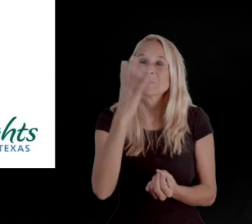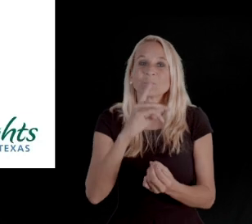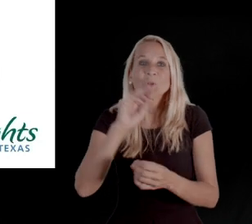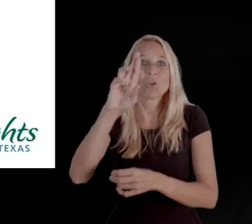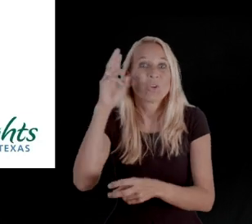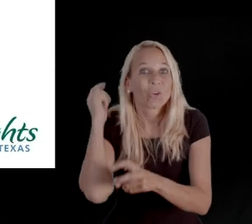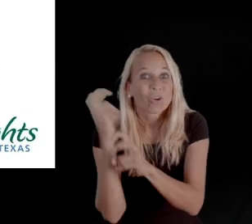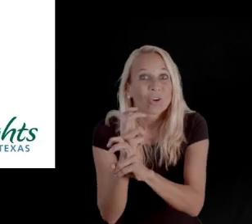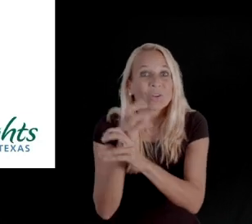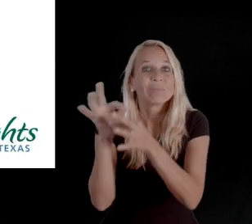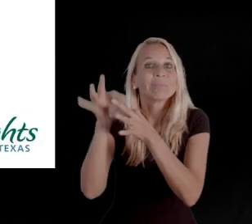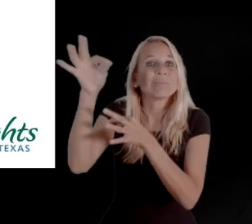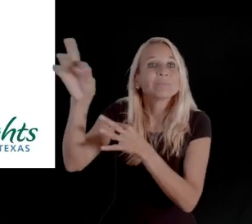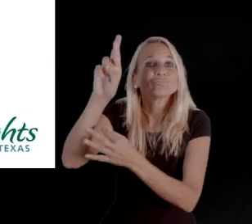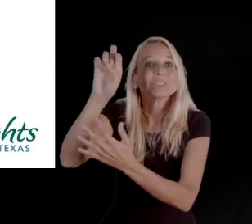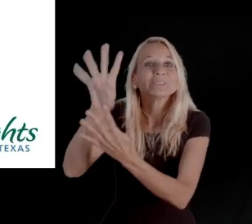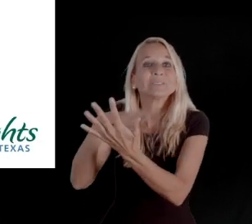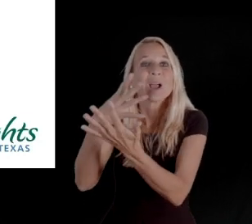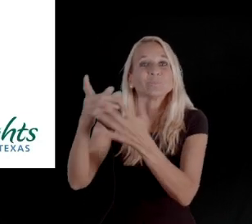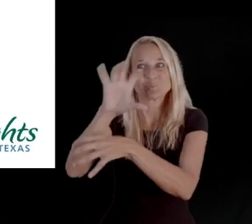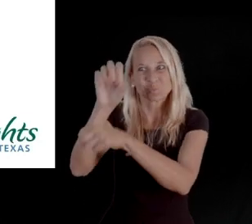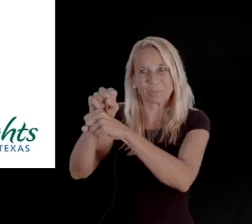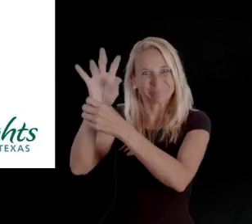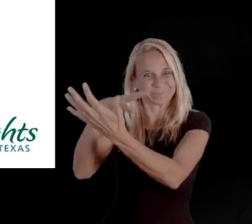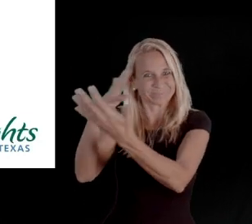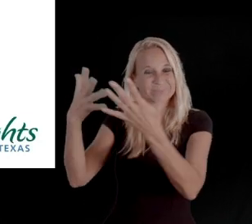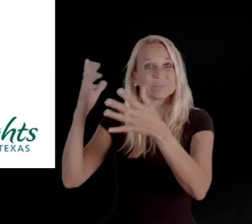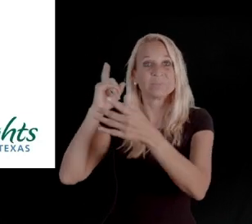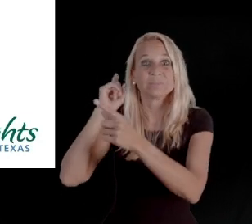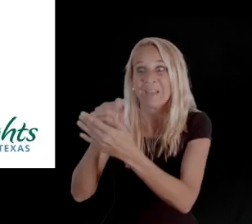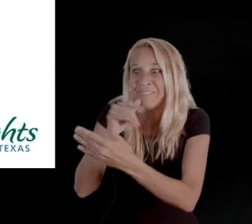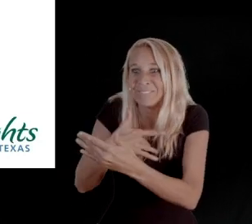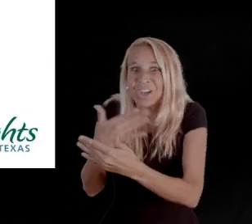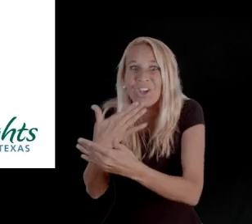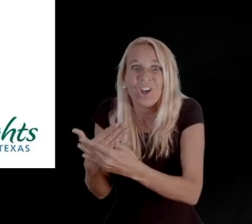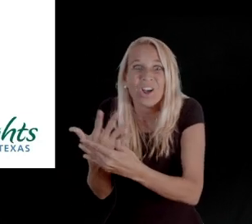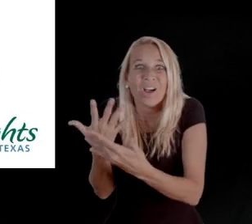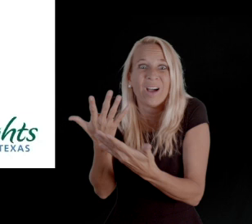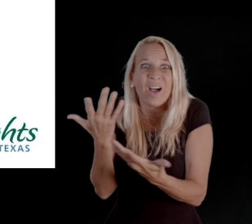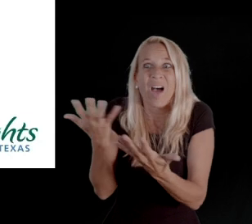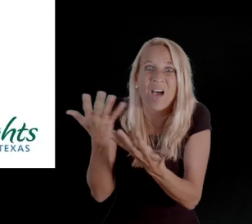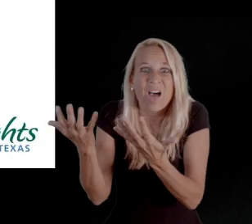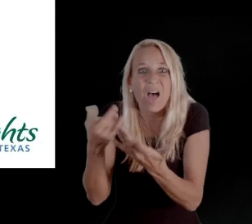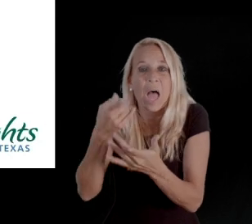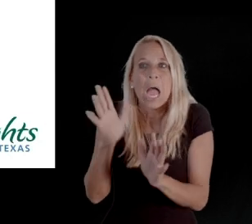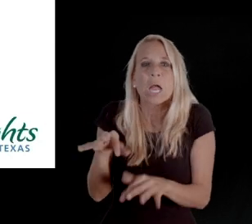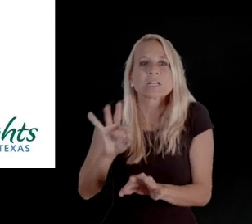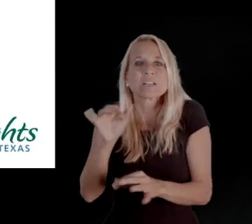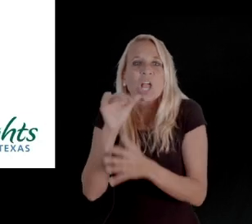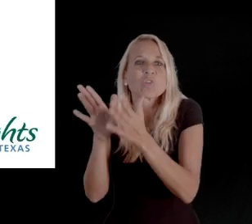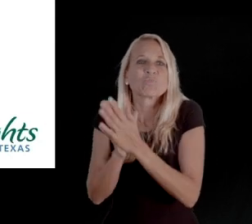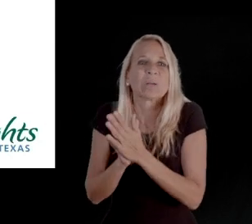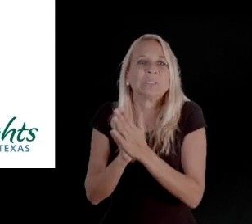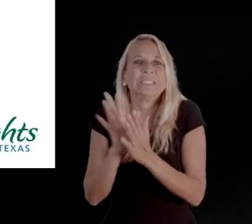this is an appointment you've been waiting for because you haven't been feeling good, don't request. Don't just move forward with the hearing,